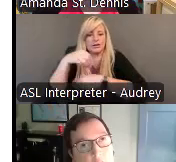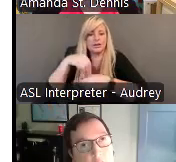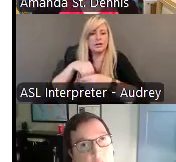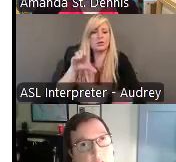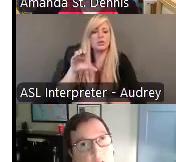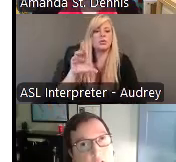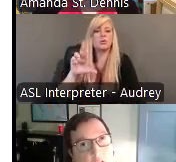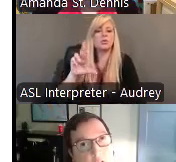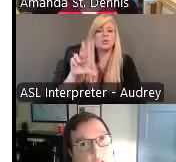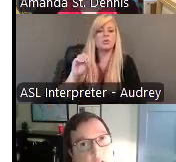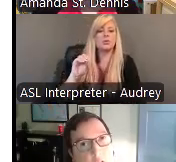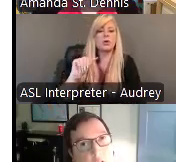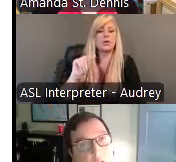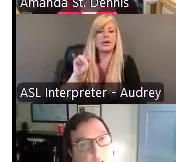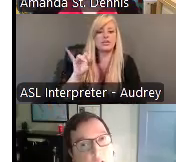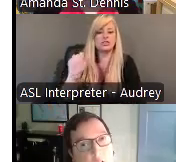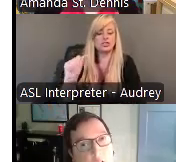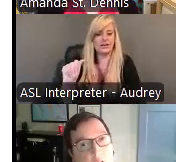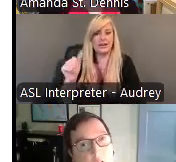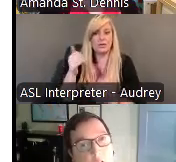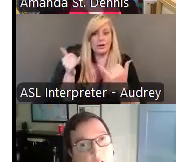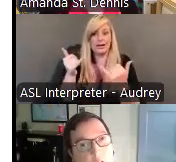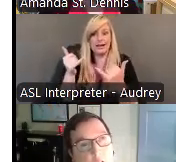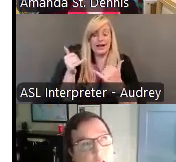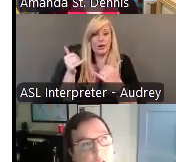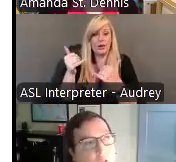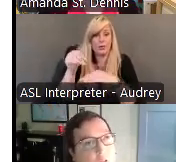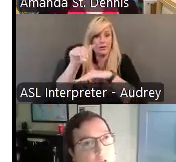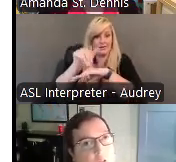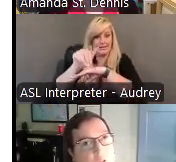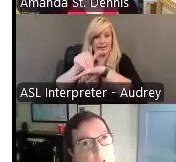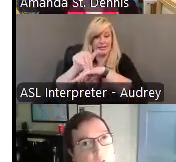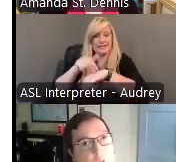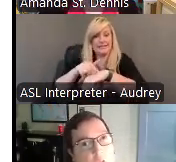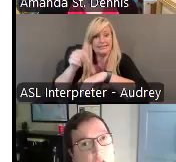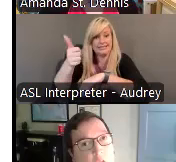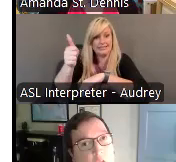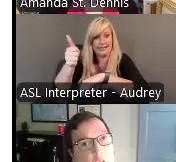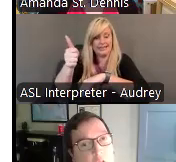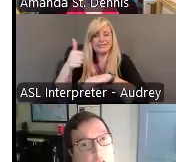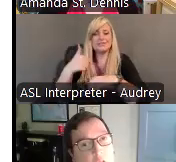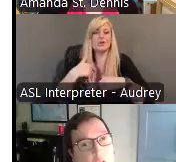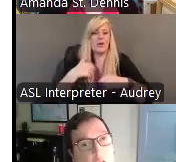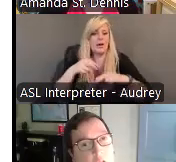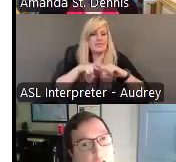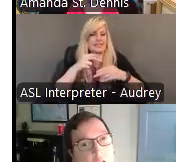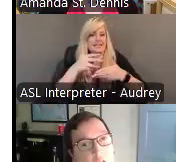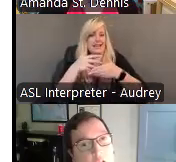and it's 10 o'clock at night, so I'm sitting outside on the balcony so my parents can sleep.